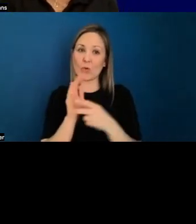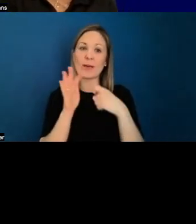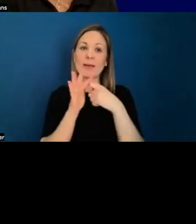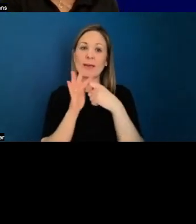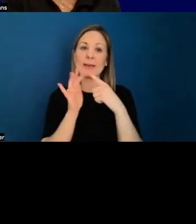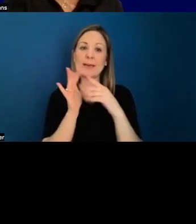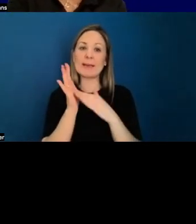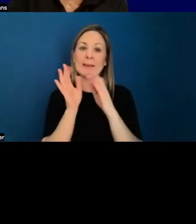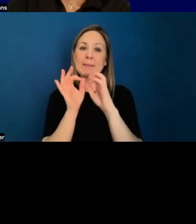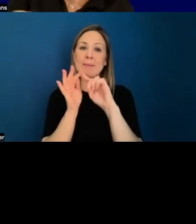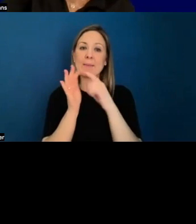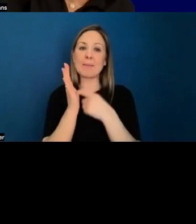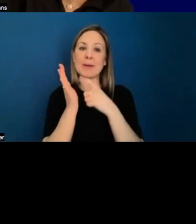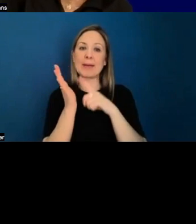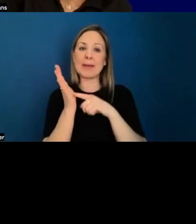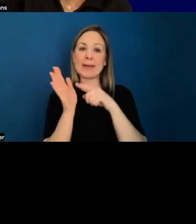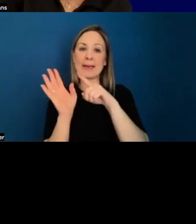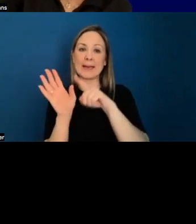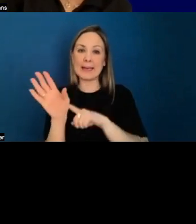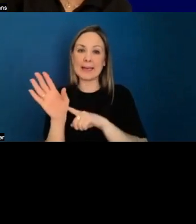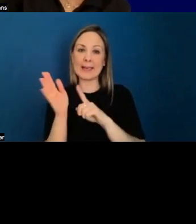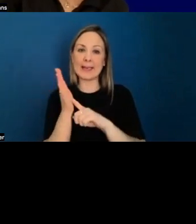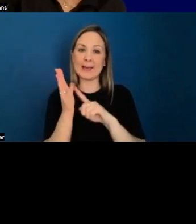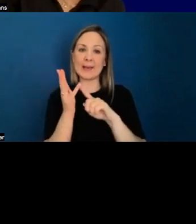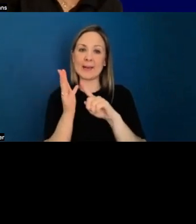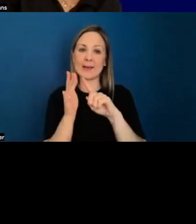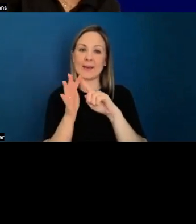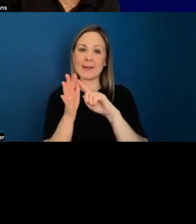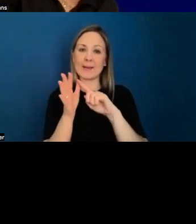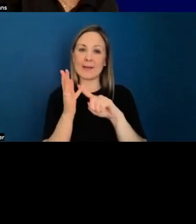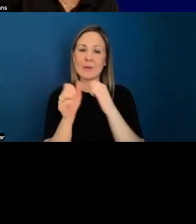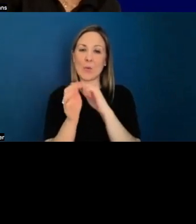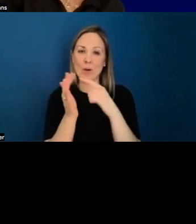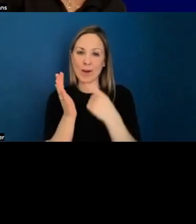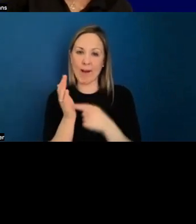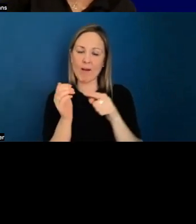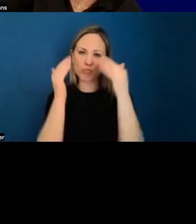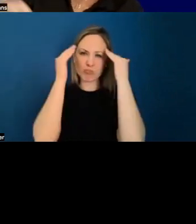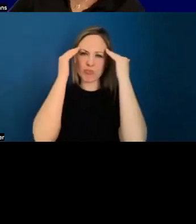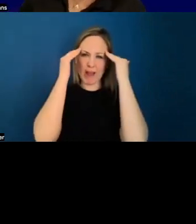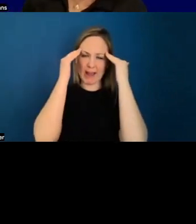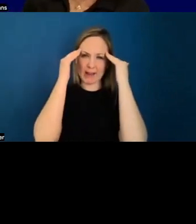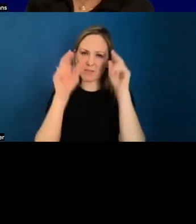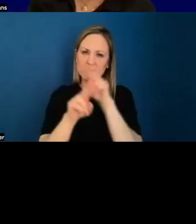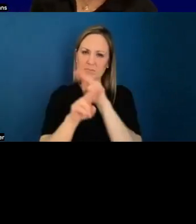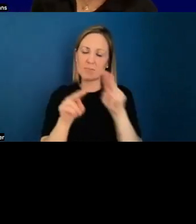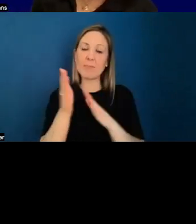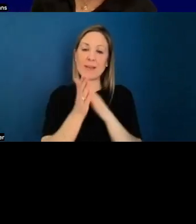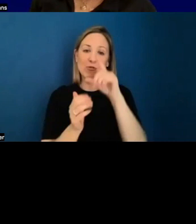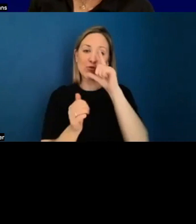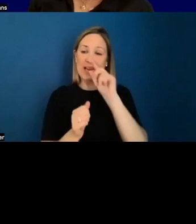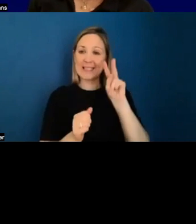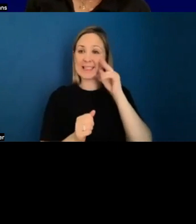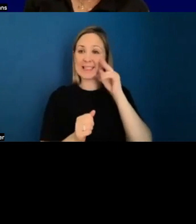titled Brain Overview. In the video Kimberly is visible from the waist up standing in front of a white